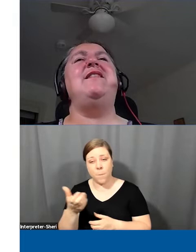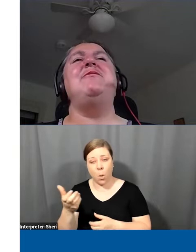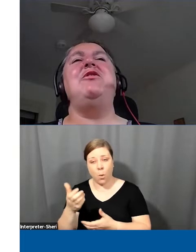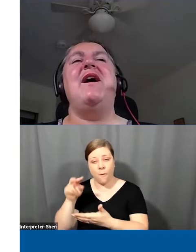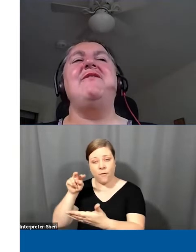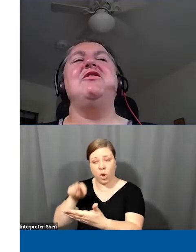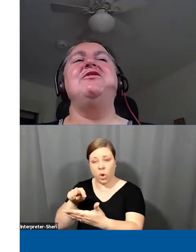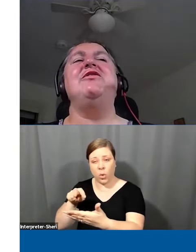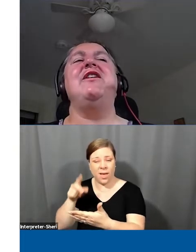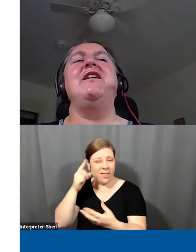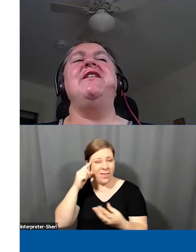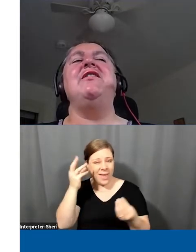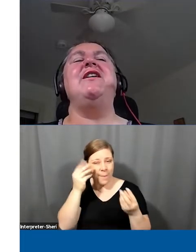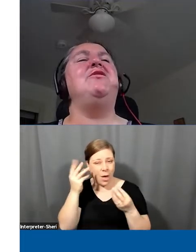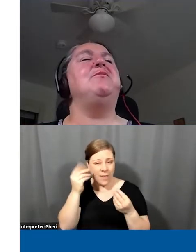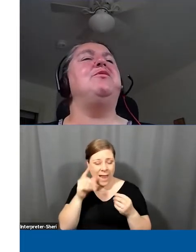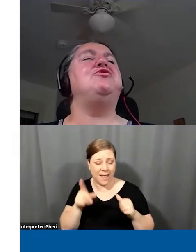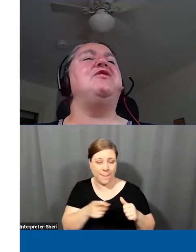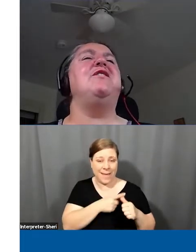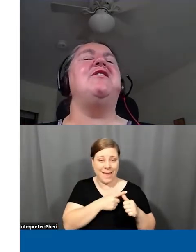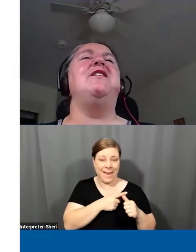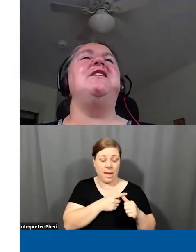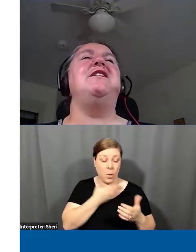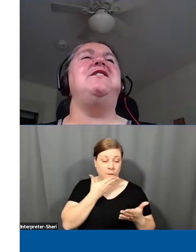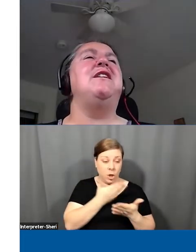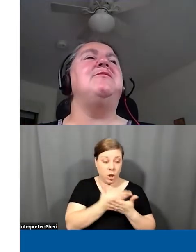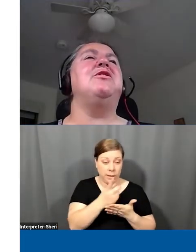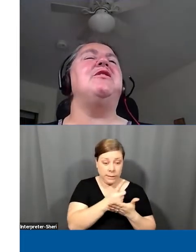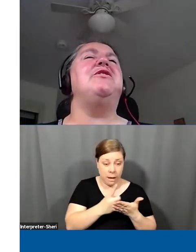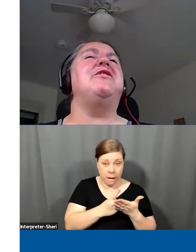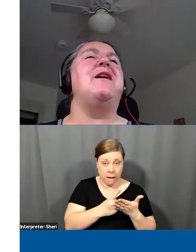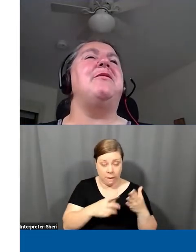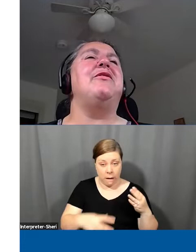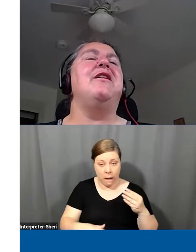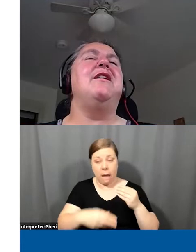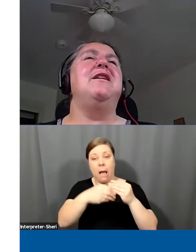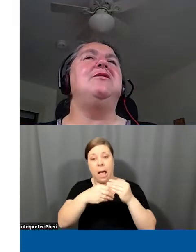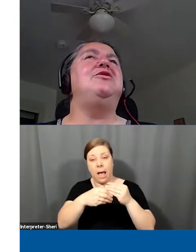And then when you have a good design, then you can put your data on it at any time when the crisis happens.